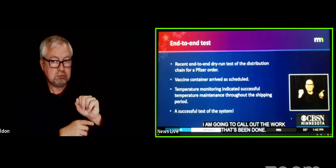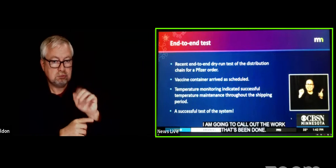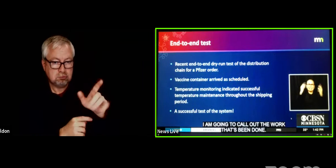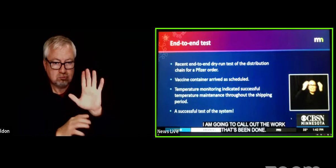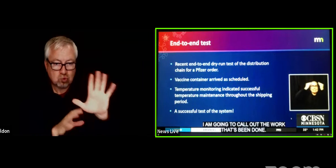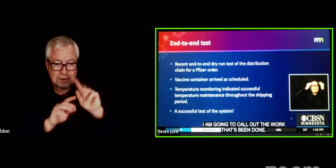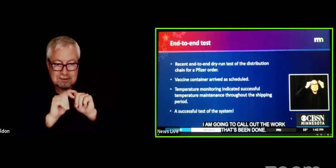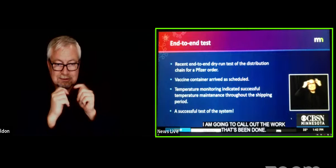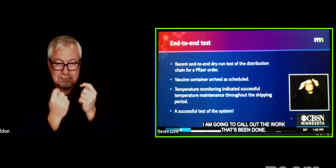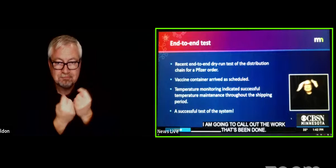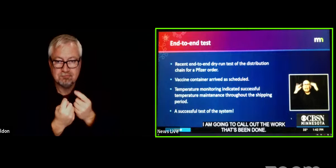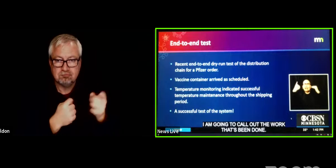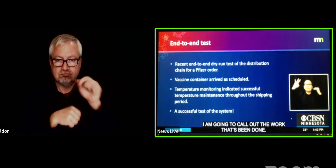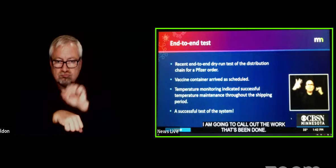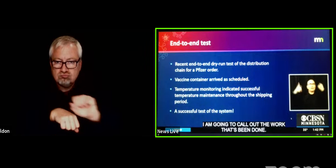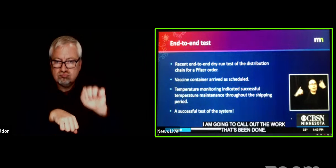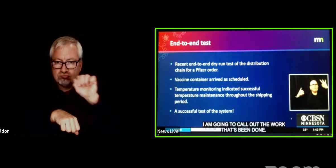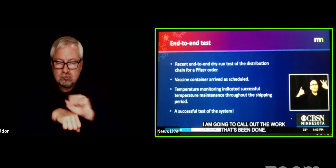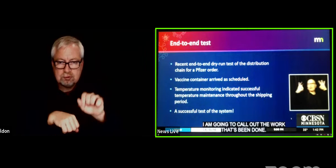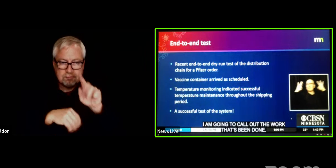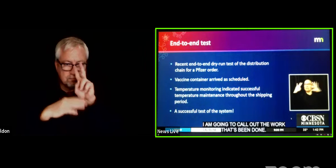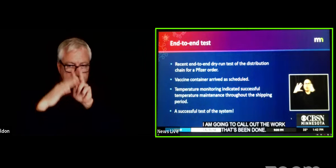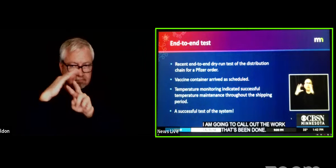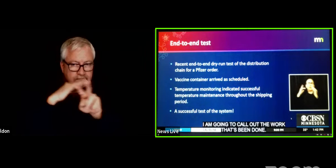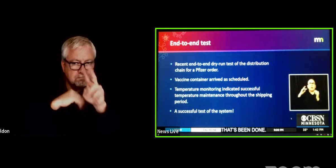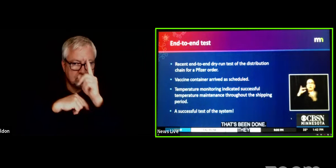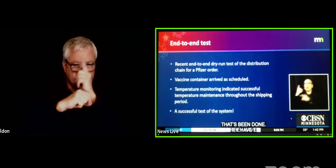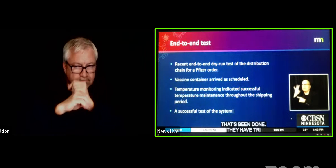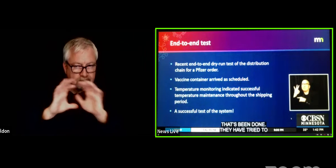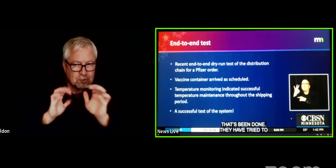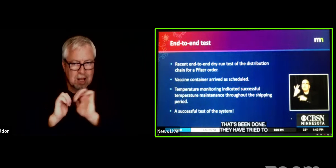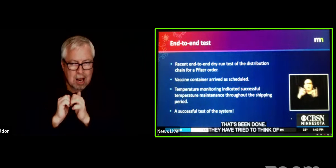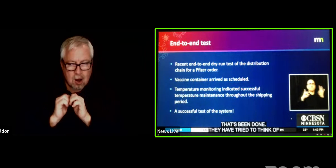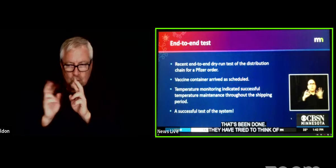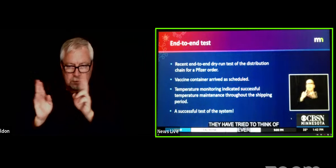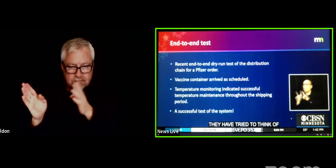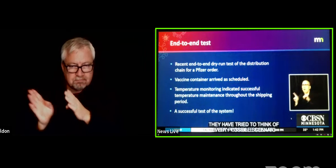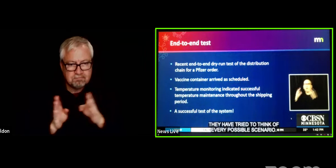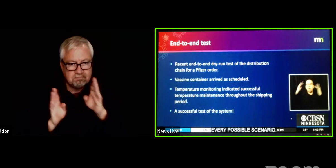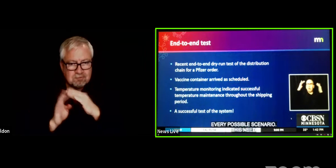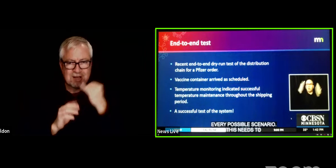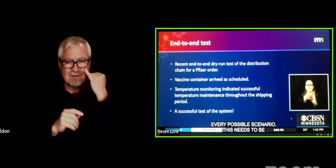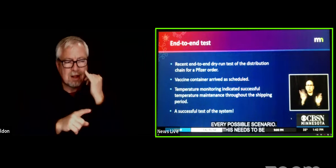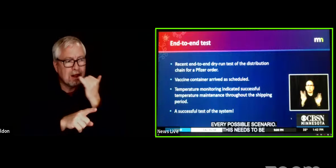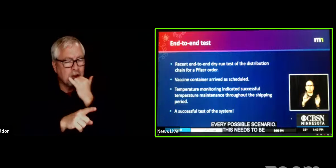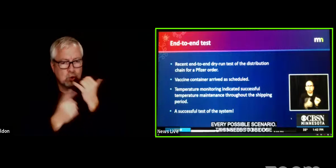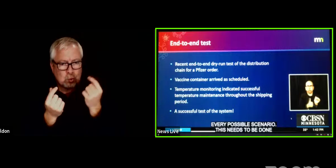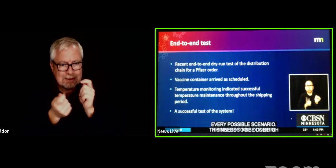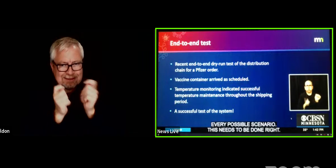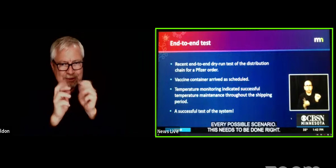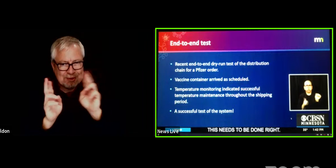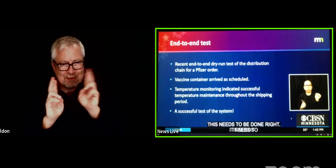IT NEEDS TO BE ACCORDING TO REGULATIONS AND SAFETY BUT IT NEEDS TO MAKE SURE IT REAL-WORLD WORKS. SO WHAT THEY'VE DONE IS WE'VE DONE RECENT